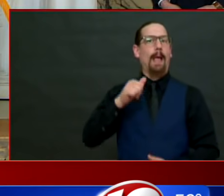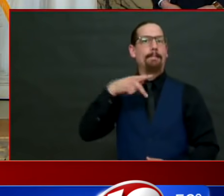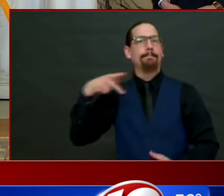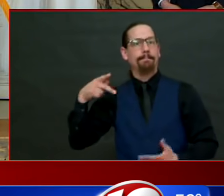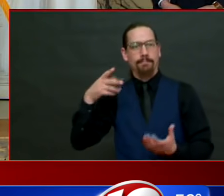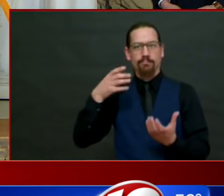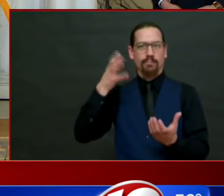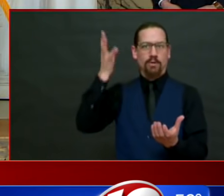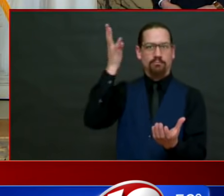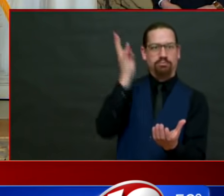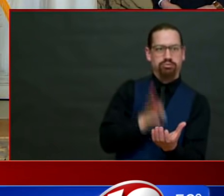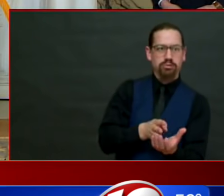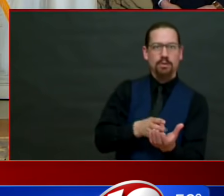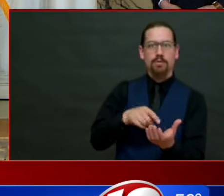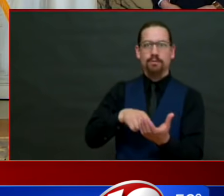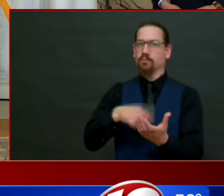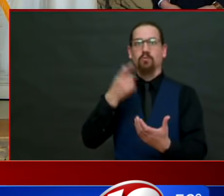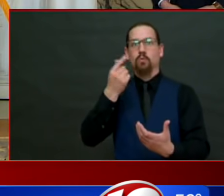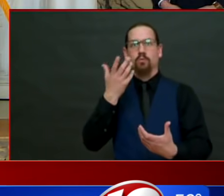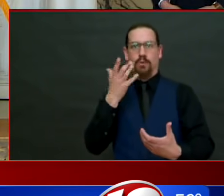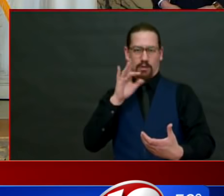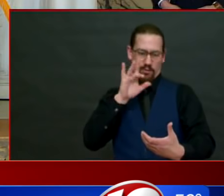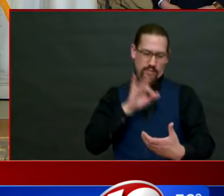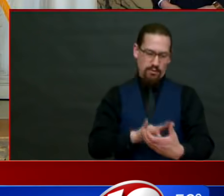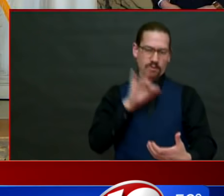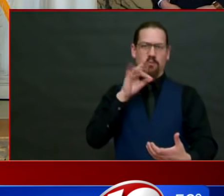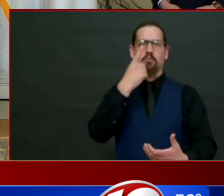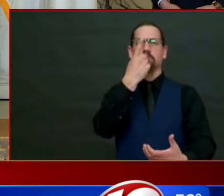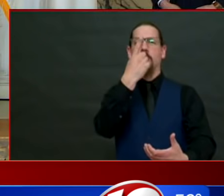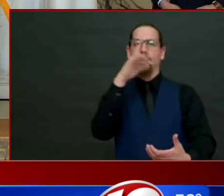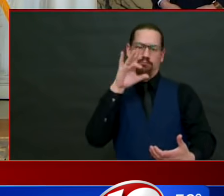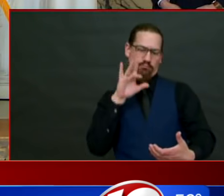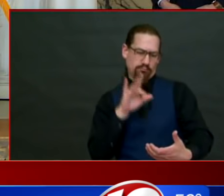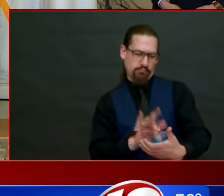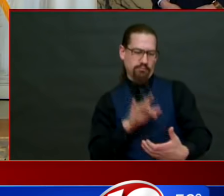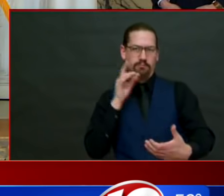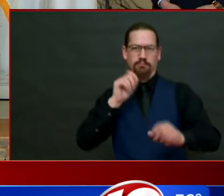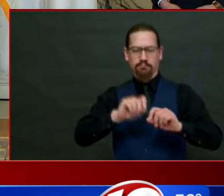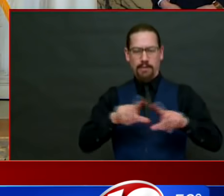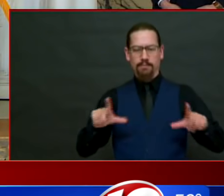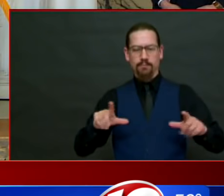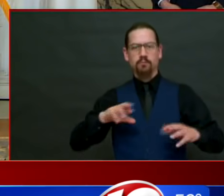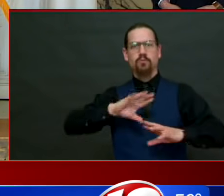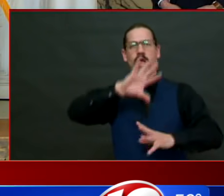SINGLE APPLICATION, A ONE STOP APP WHICH WILL CONNECT RHODE ISLANDERS TO INFORMATION THEY